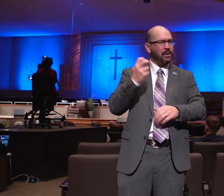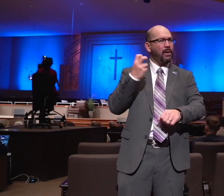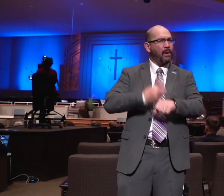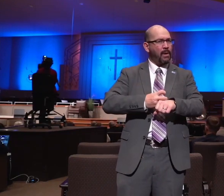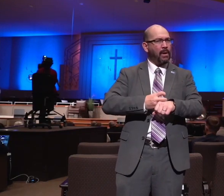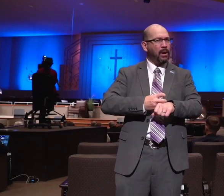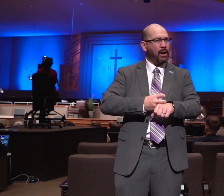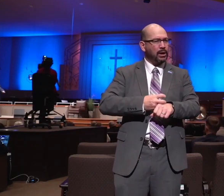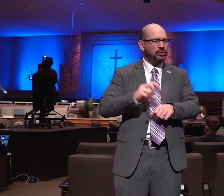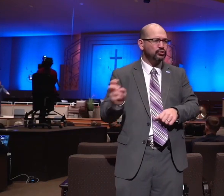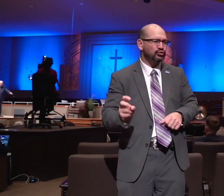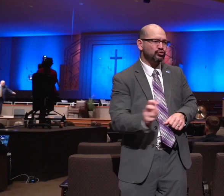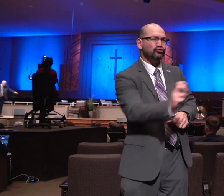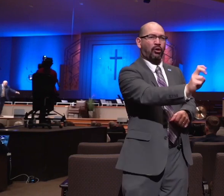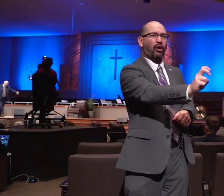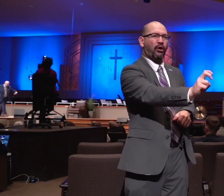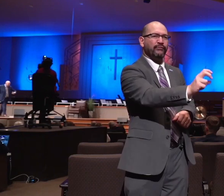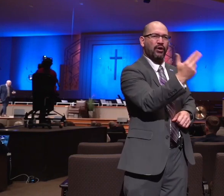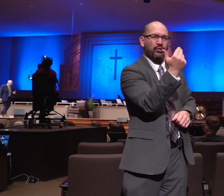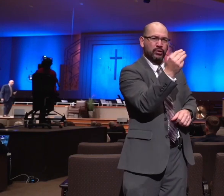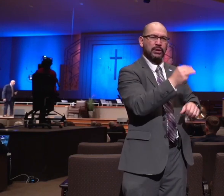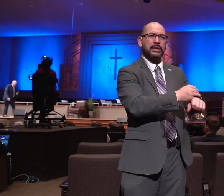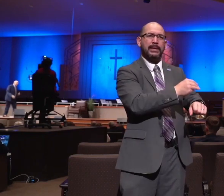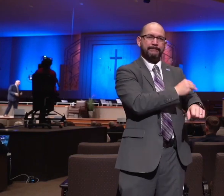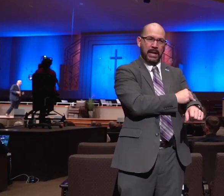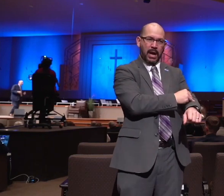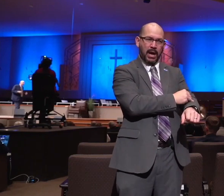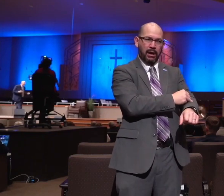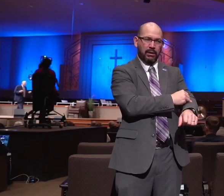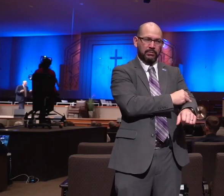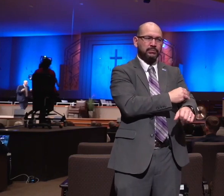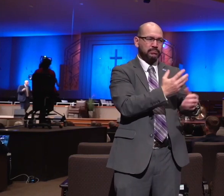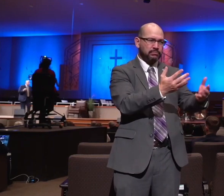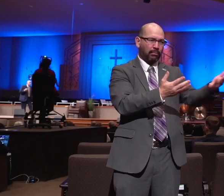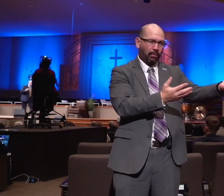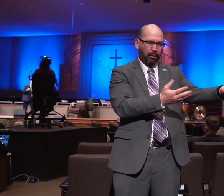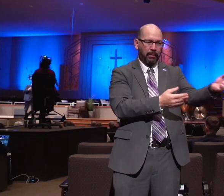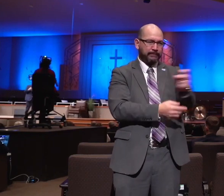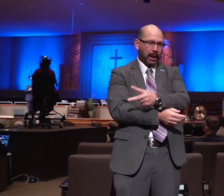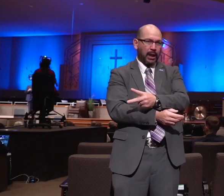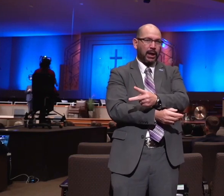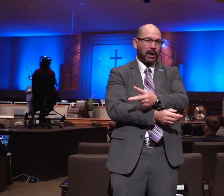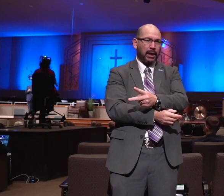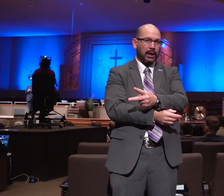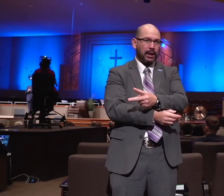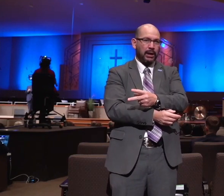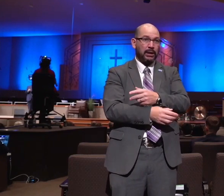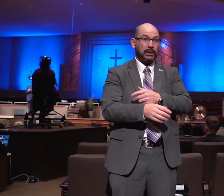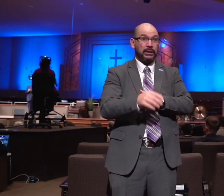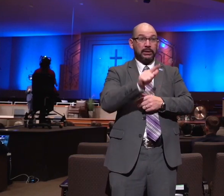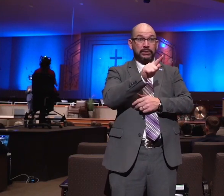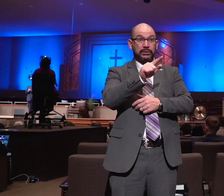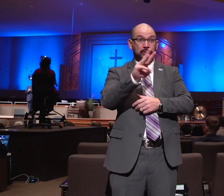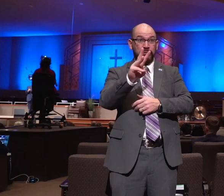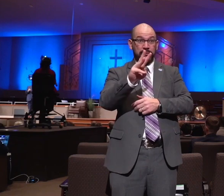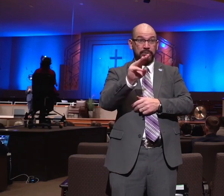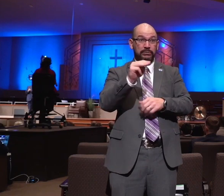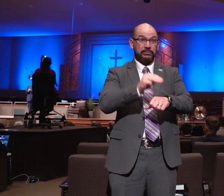it was a long distance 13 miles there 13